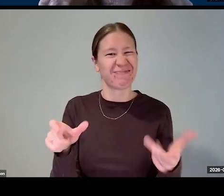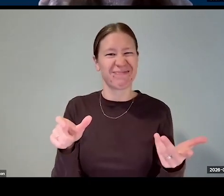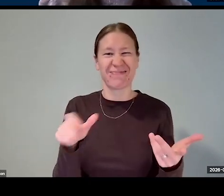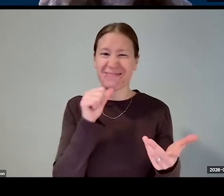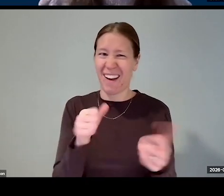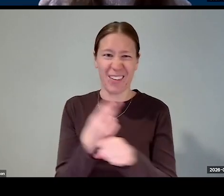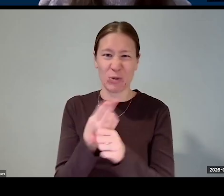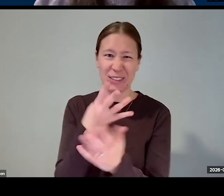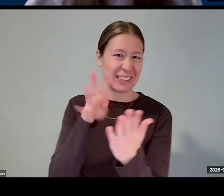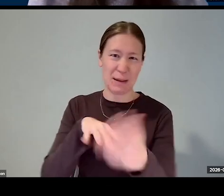not the table element.